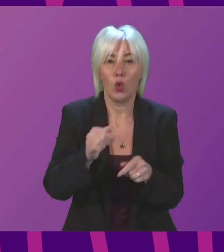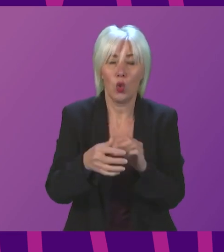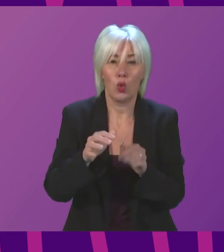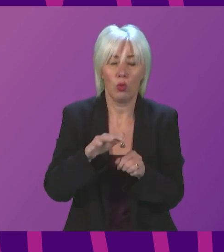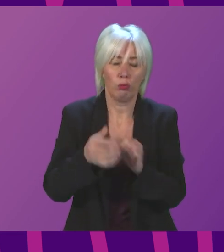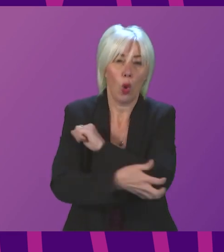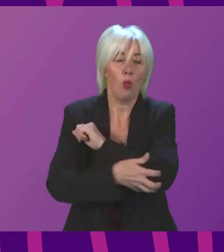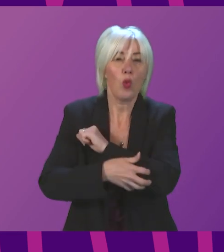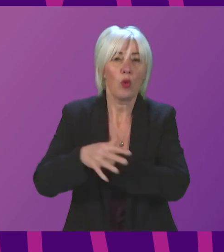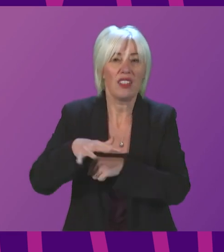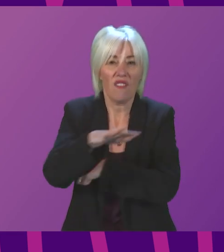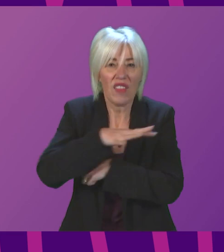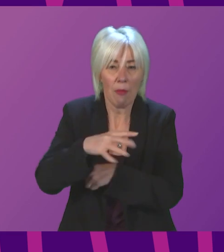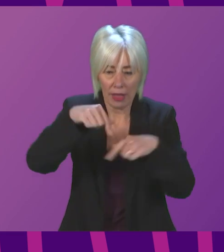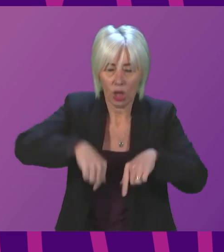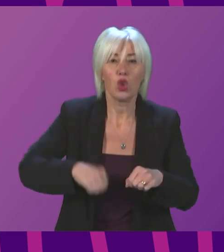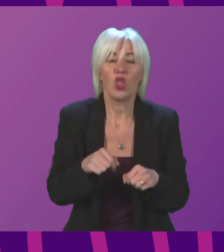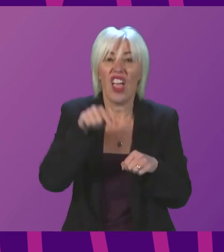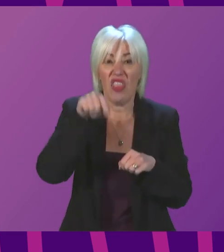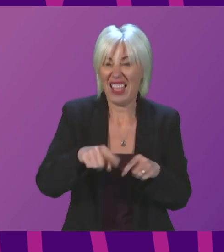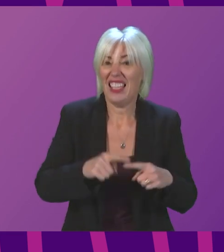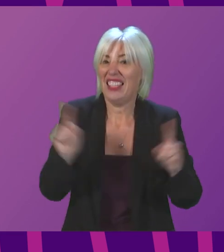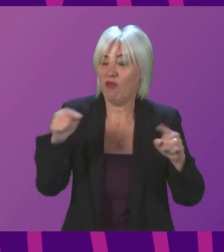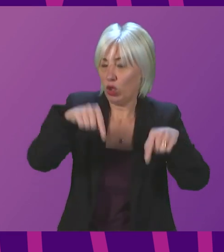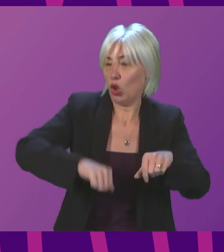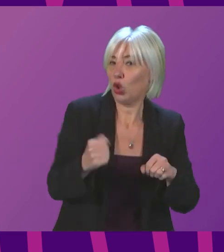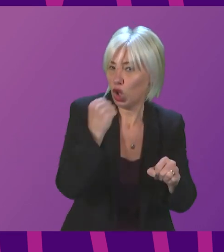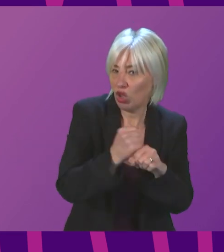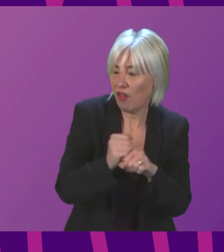across Scotland. That is the difference between the Scottish Government and the UK Government.